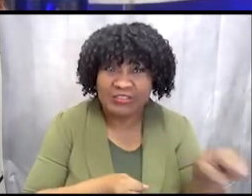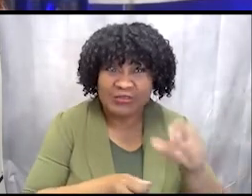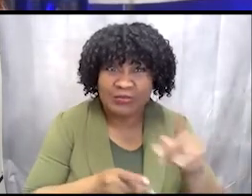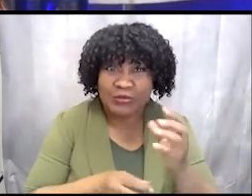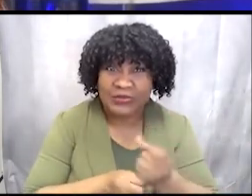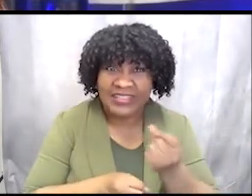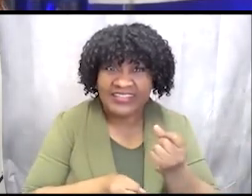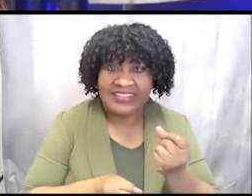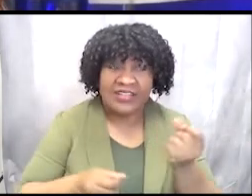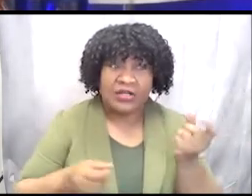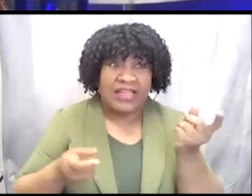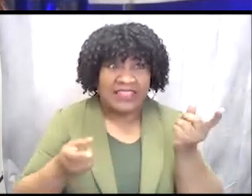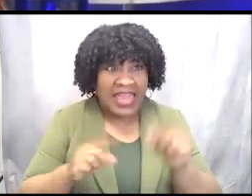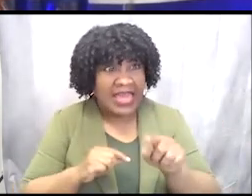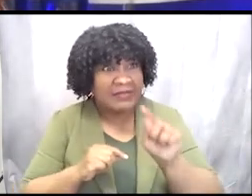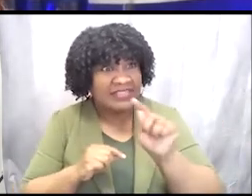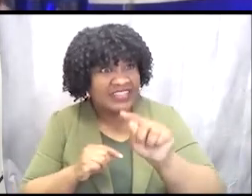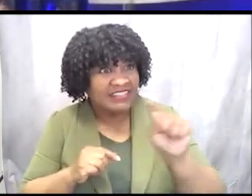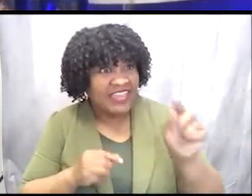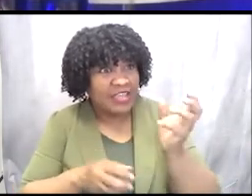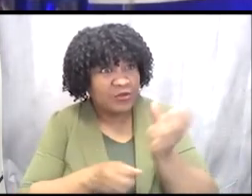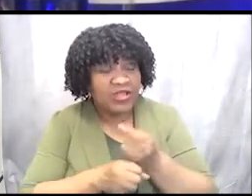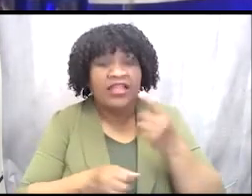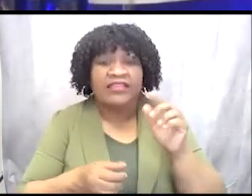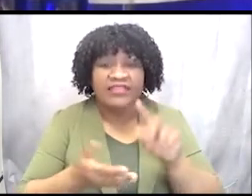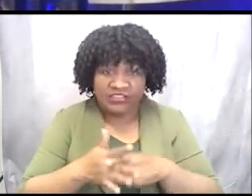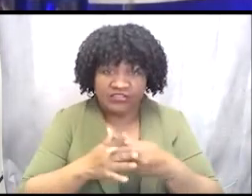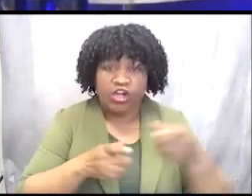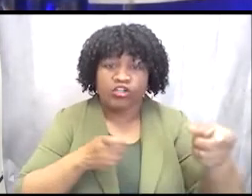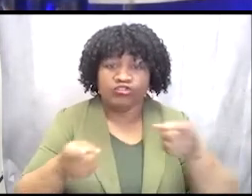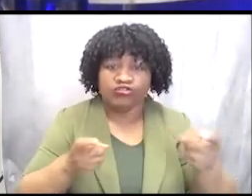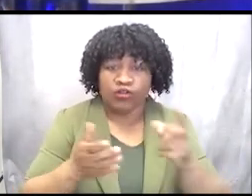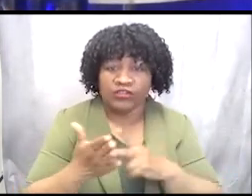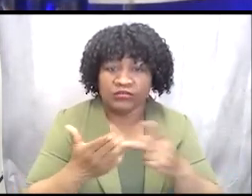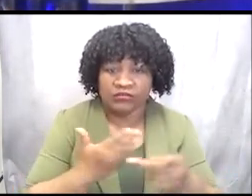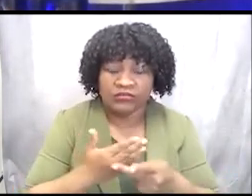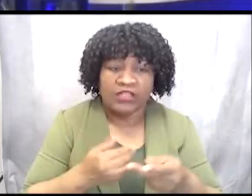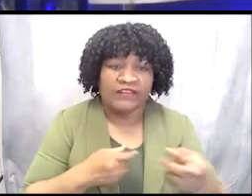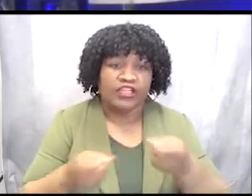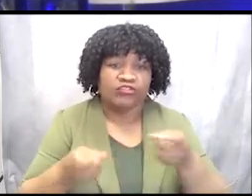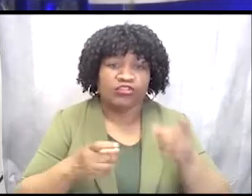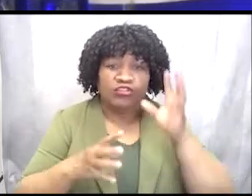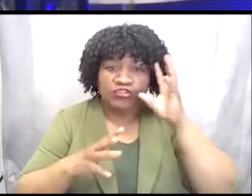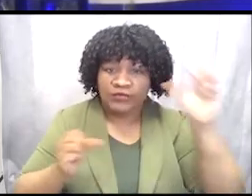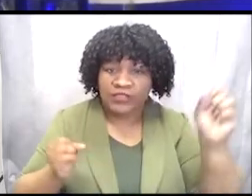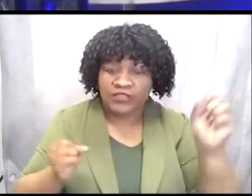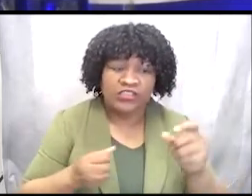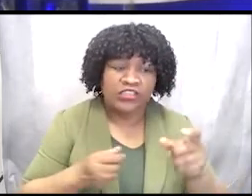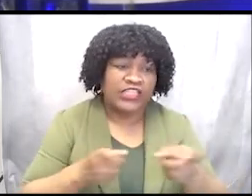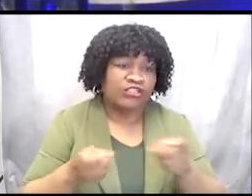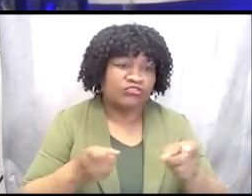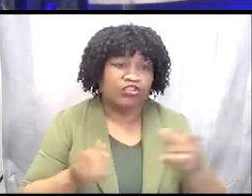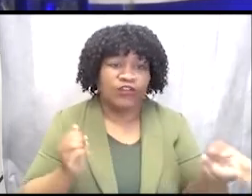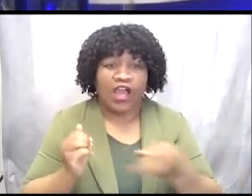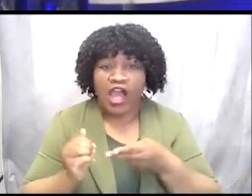And when that happens, they control the curriculum, they control the superintendent, they control the hiring practices, on and on and on.